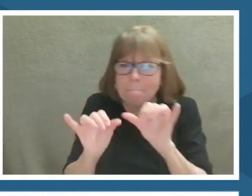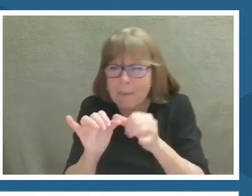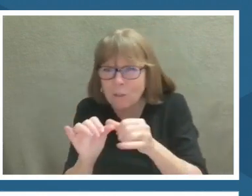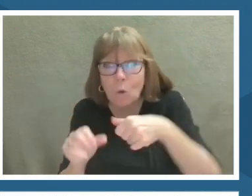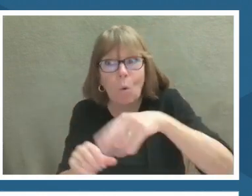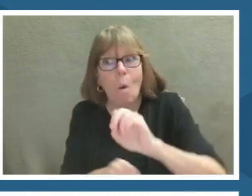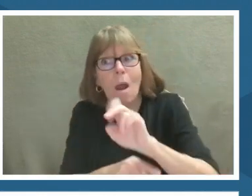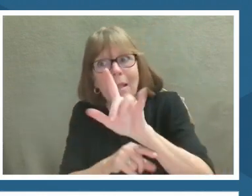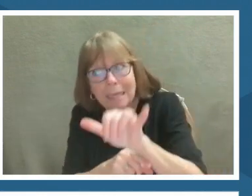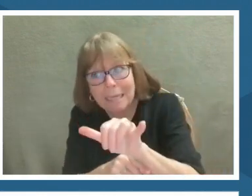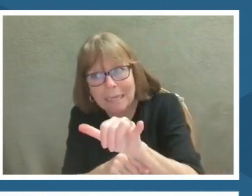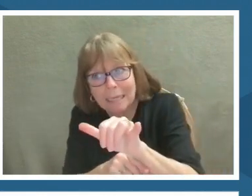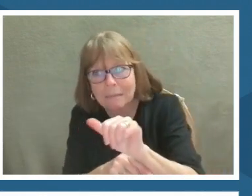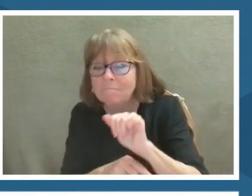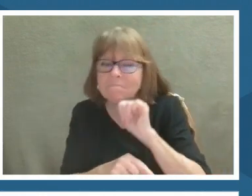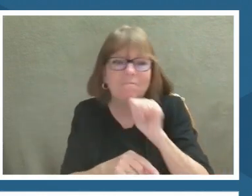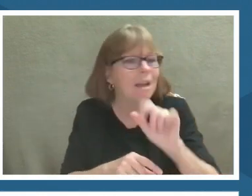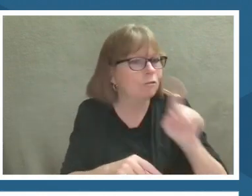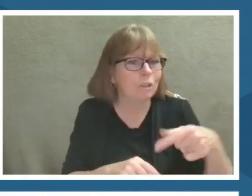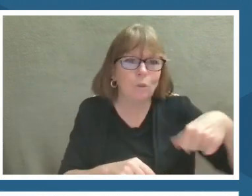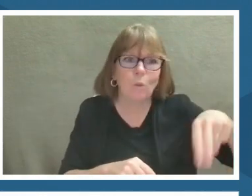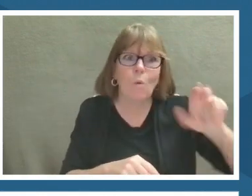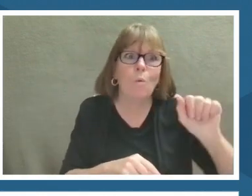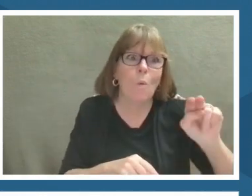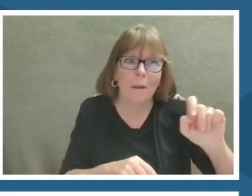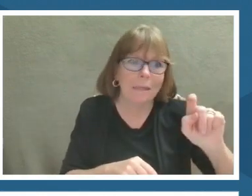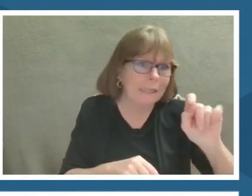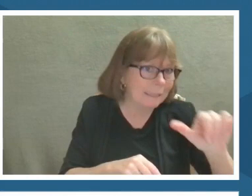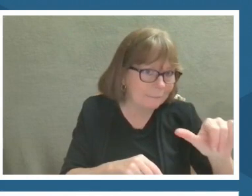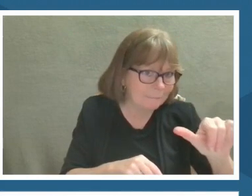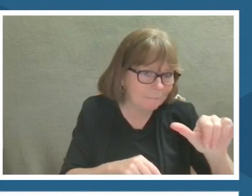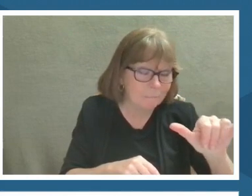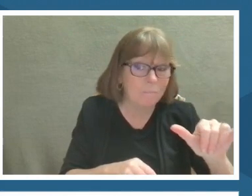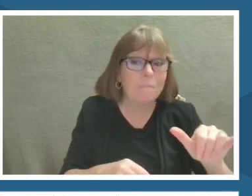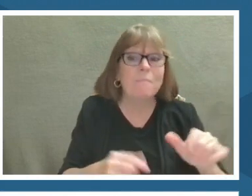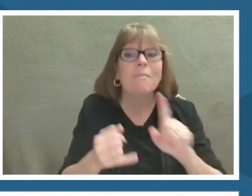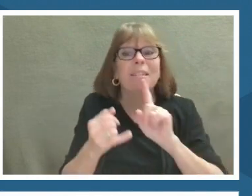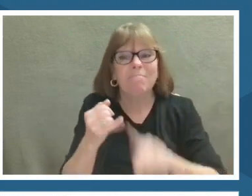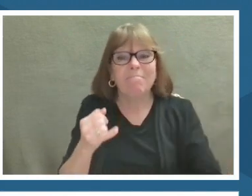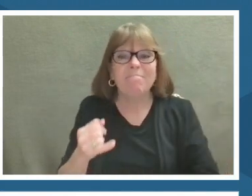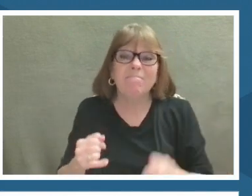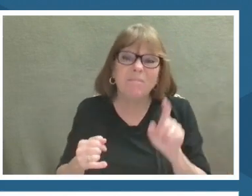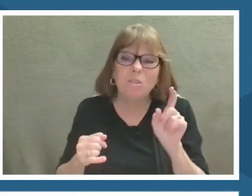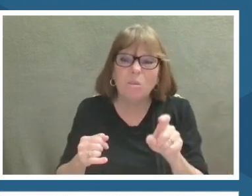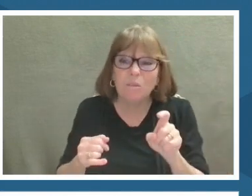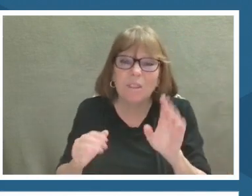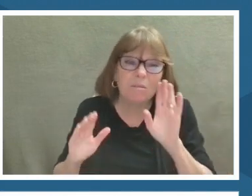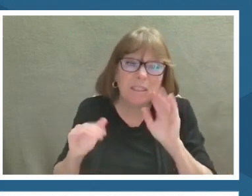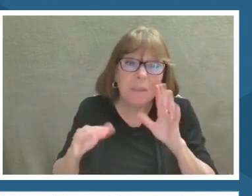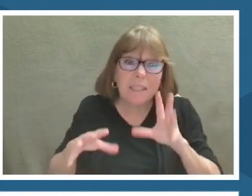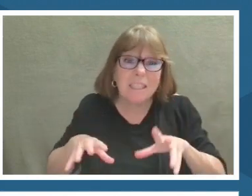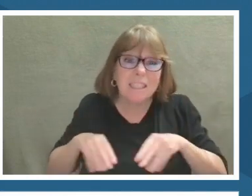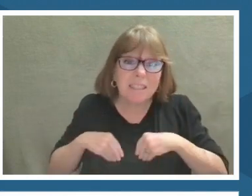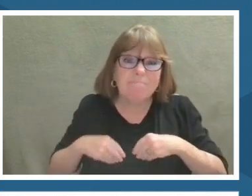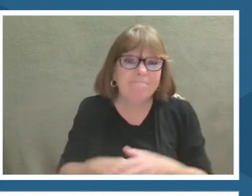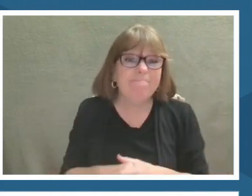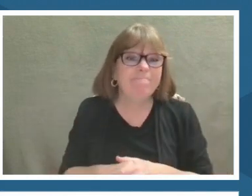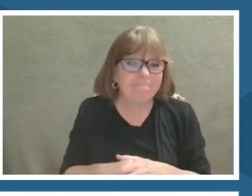and finally we have to assess it and kelly uh we'll talk a little bit